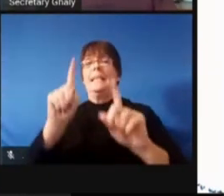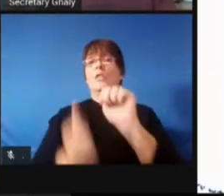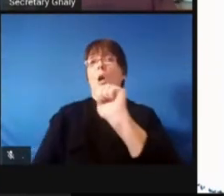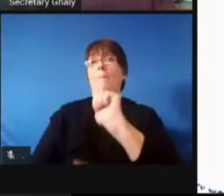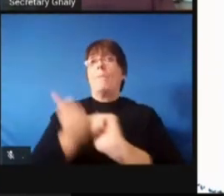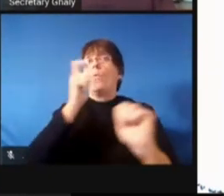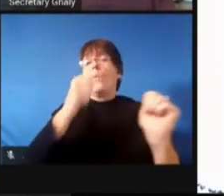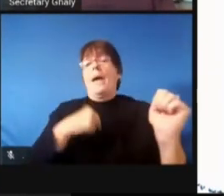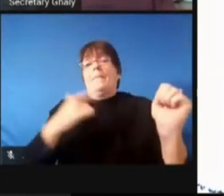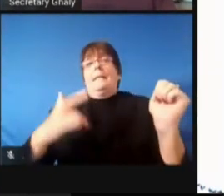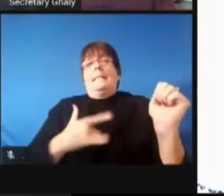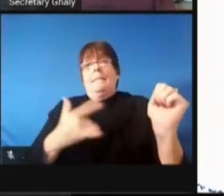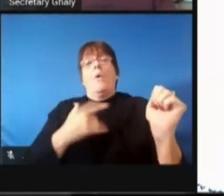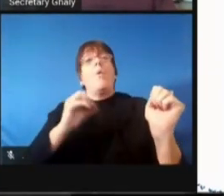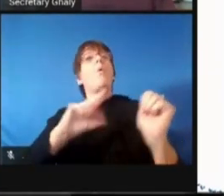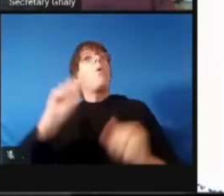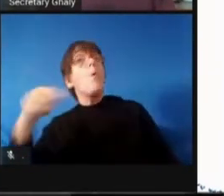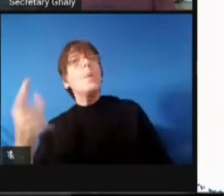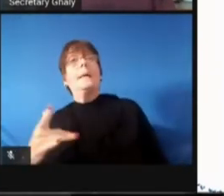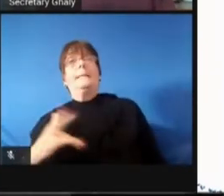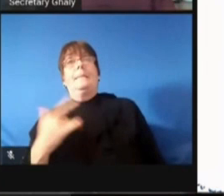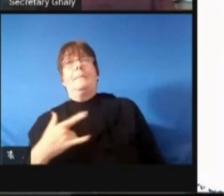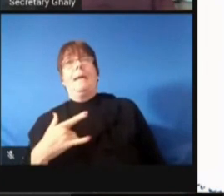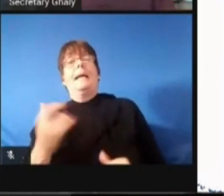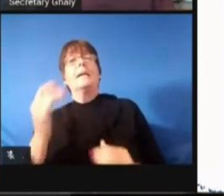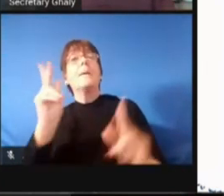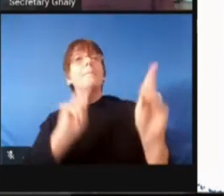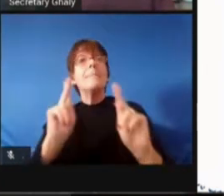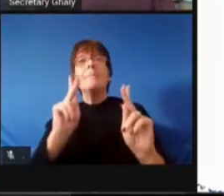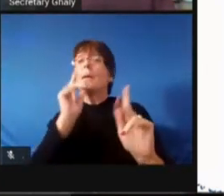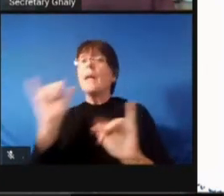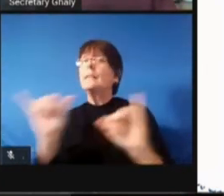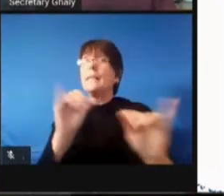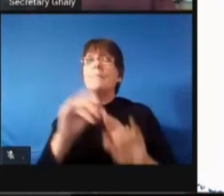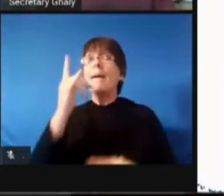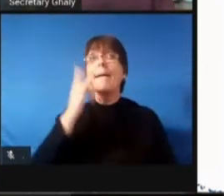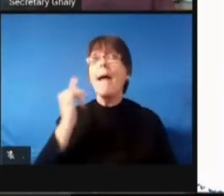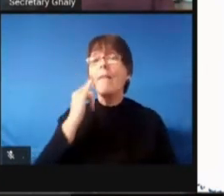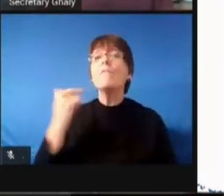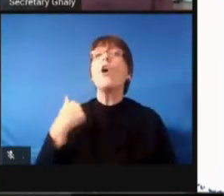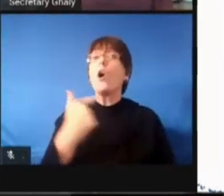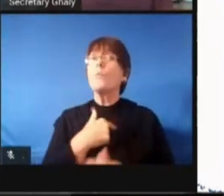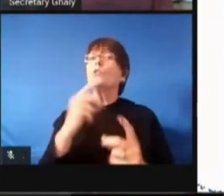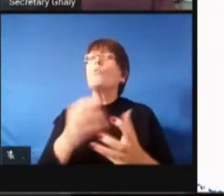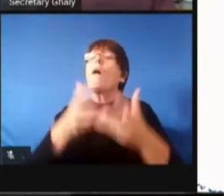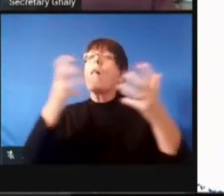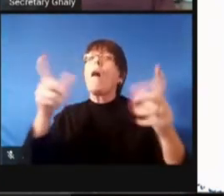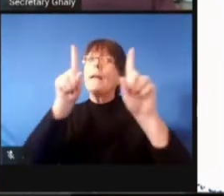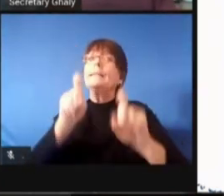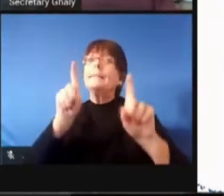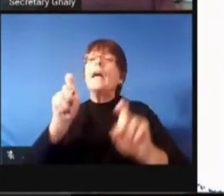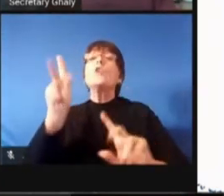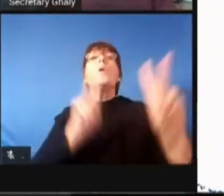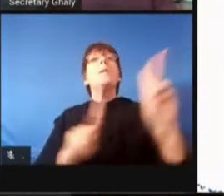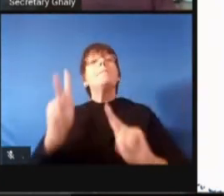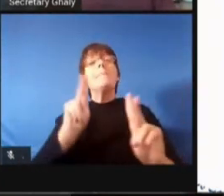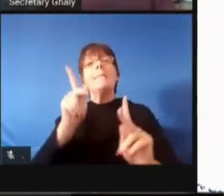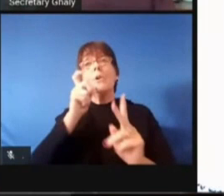AS 25 OR 30 PERCENT TEST POSITIVITY. LARGELY IN STATES WHERE THEY ARE OPTING TO TEST THE MOST